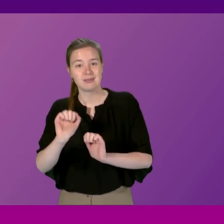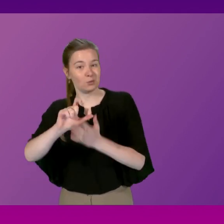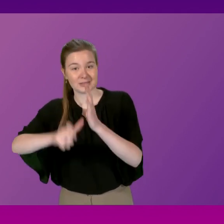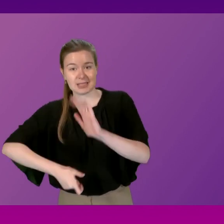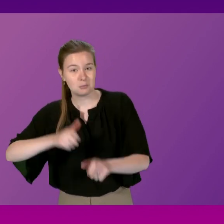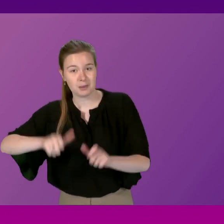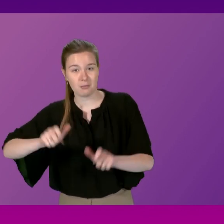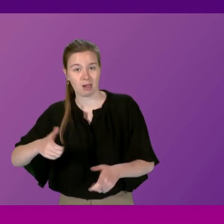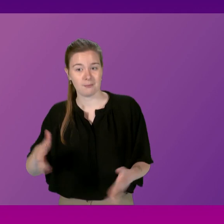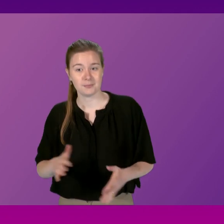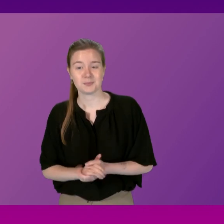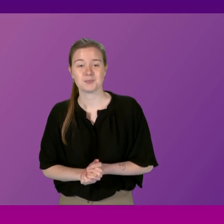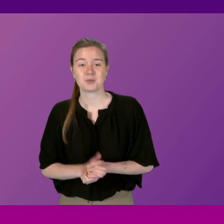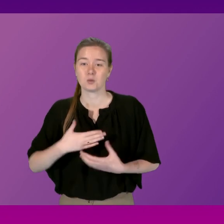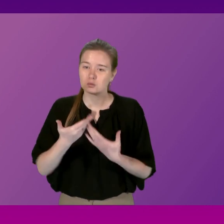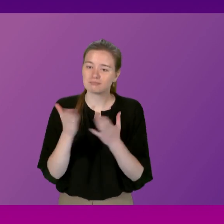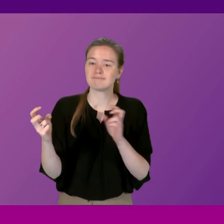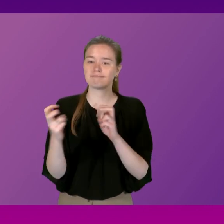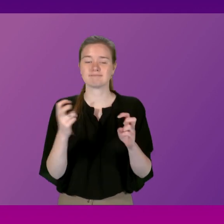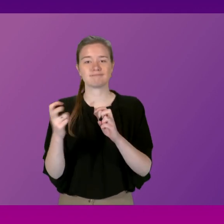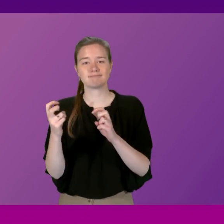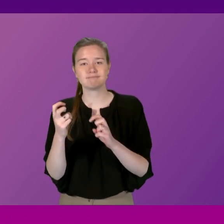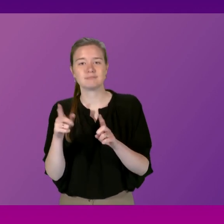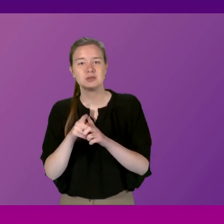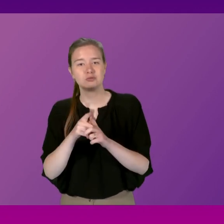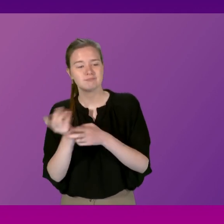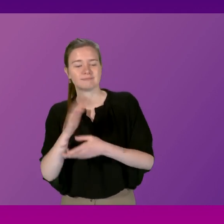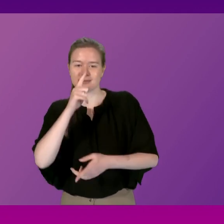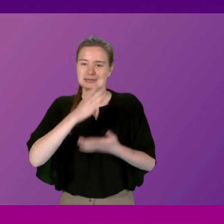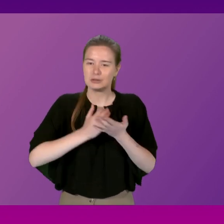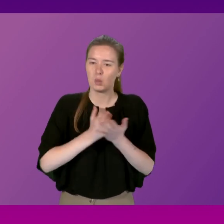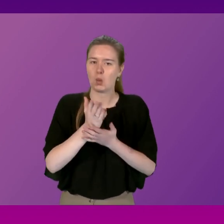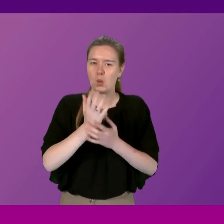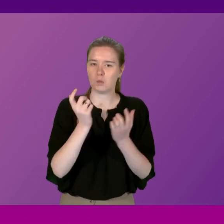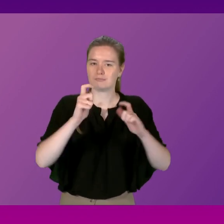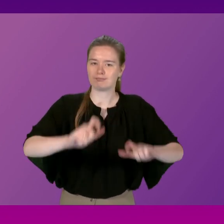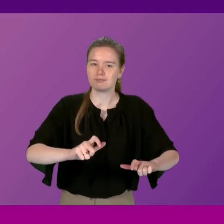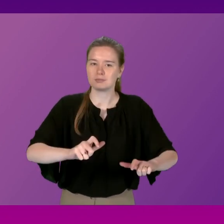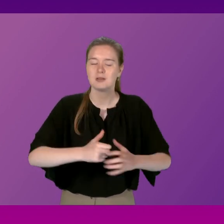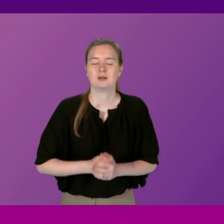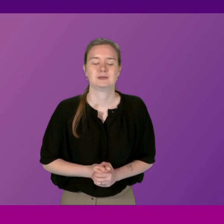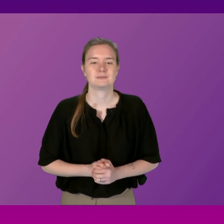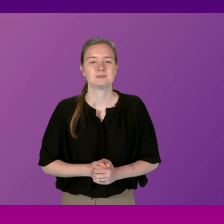I wish to return to the decisions that were taken during the pandemic.